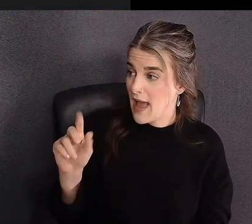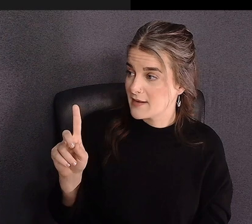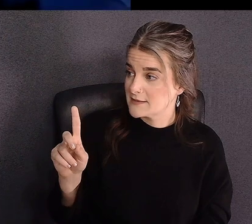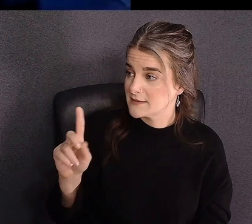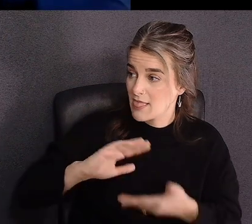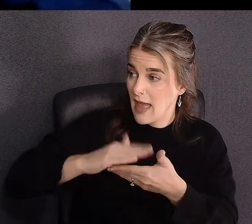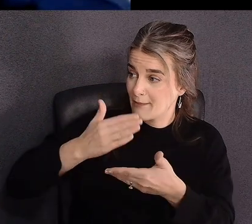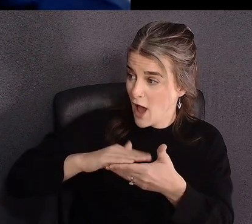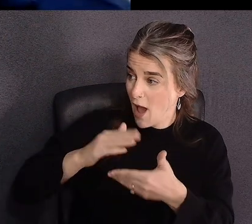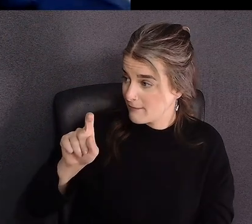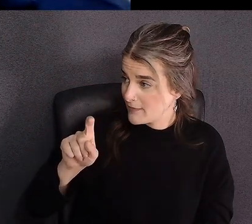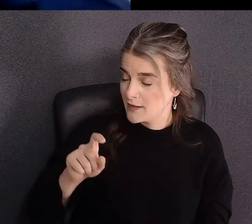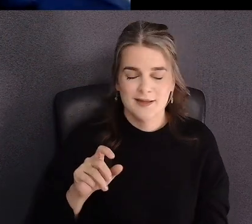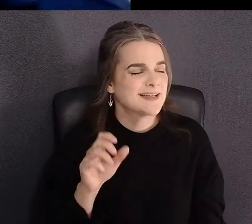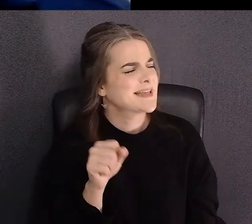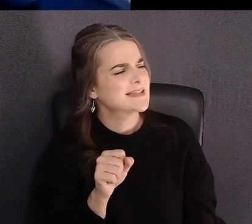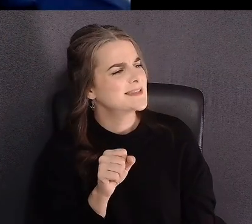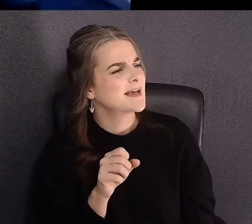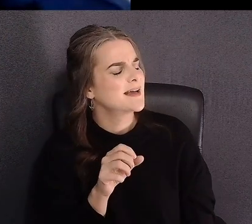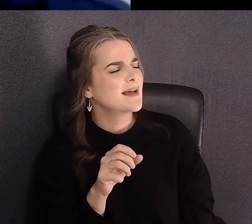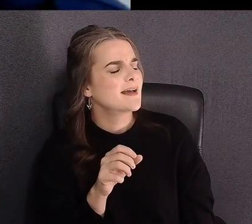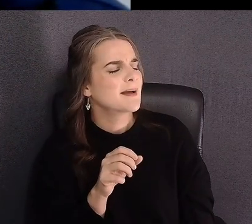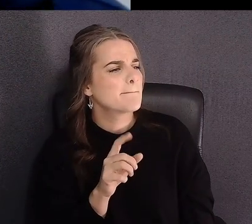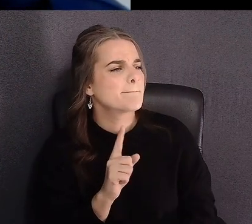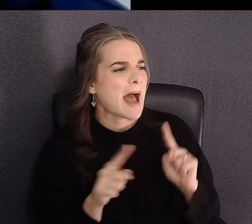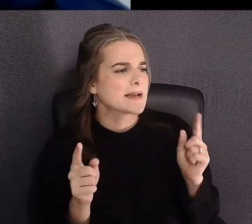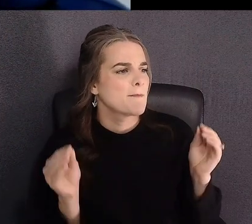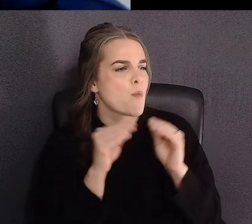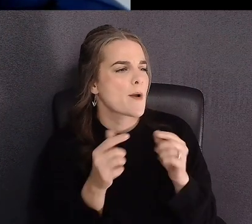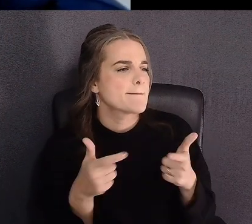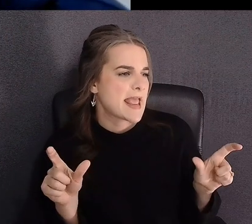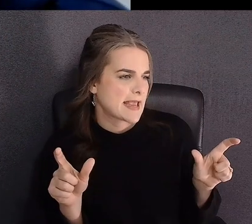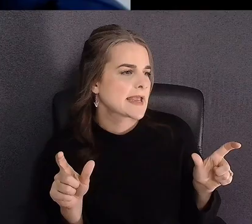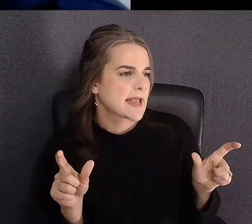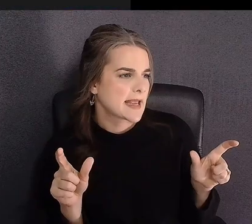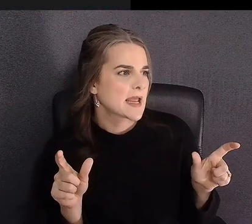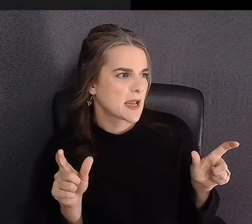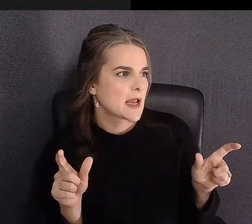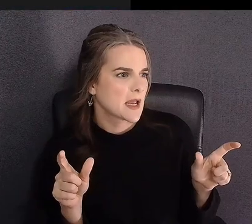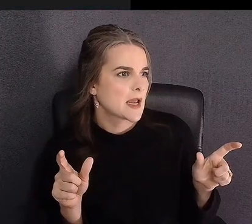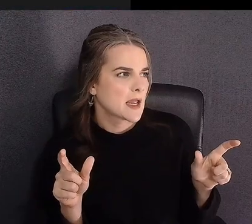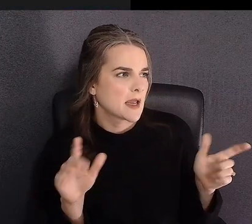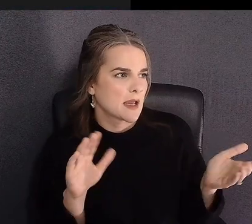It does. It's just a little bit, I feel like, bigger than laptops.